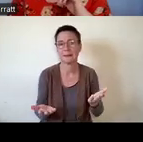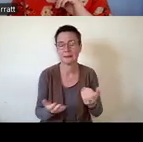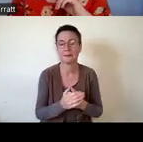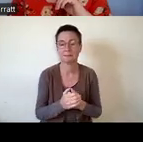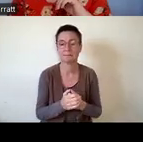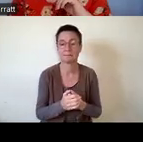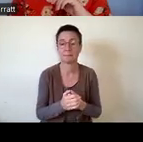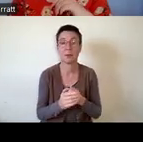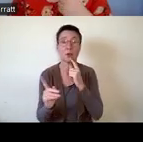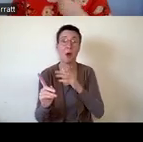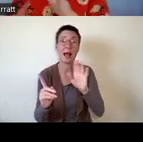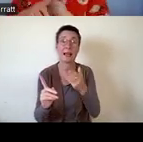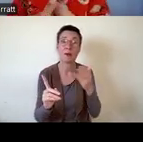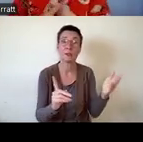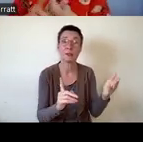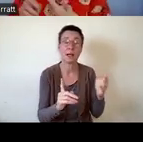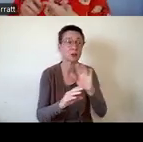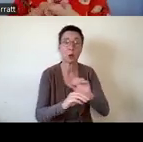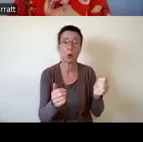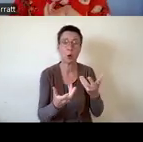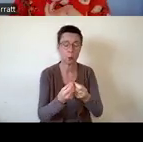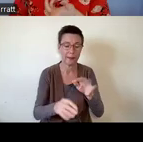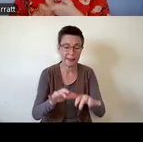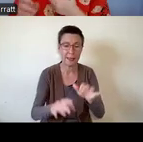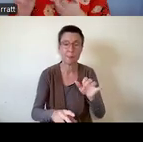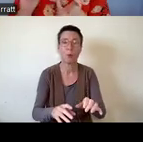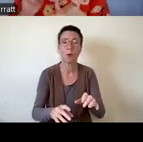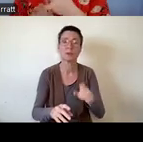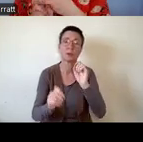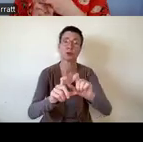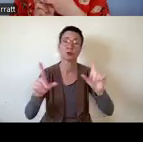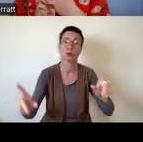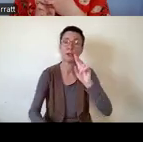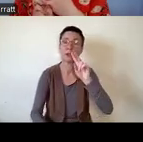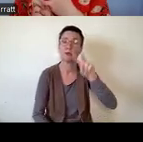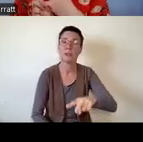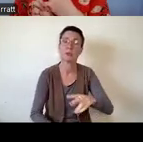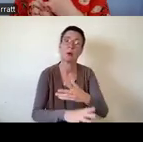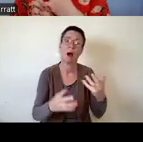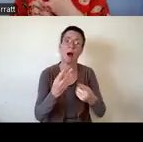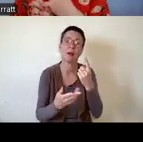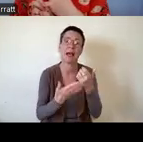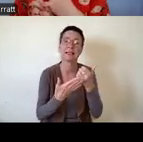Carousels don't work well with keyboards, screen readers, and other assistive technologies.